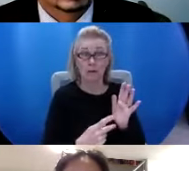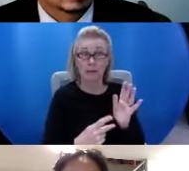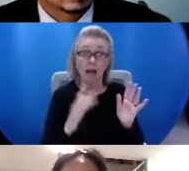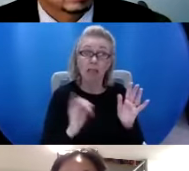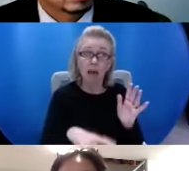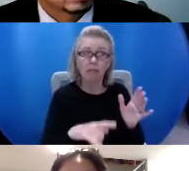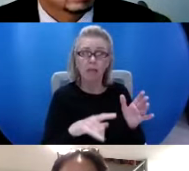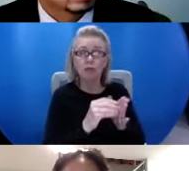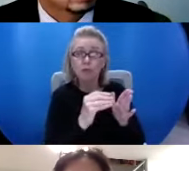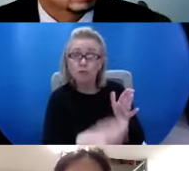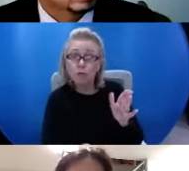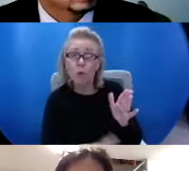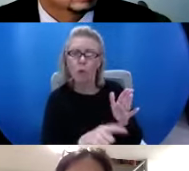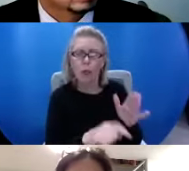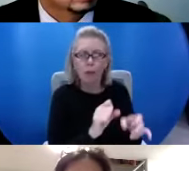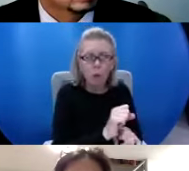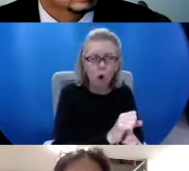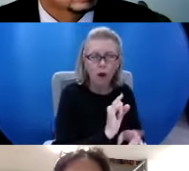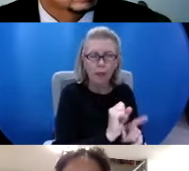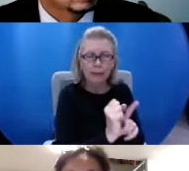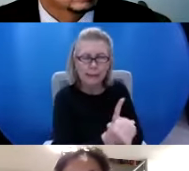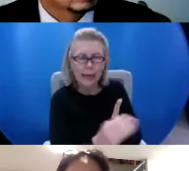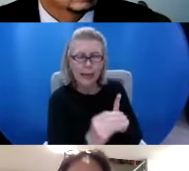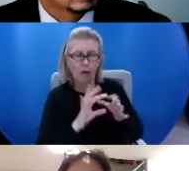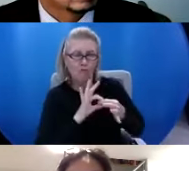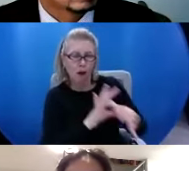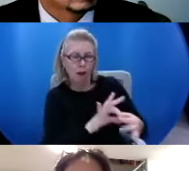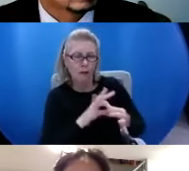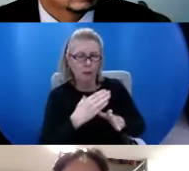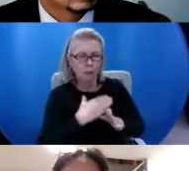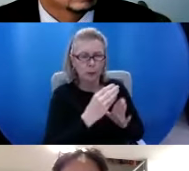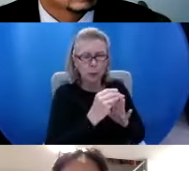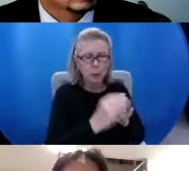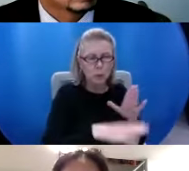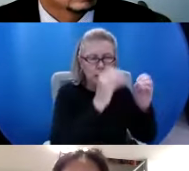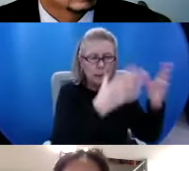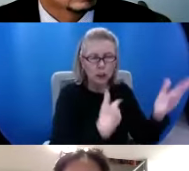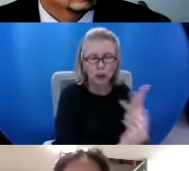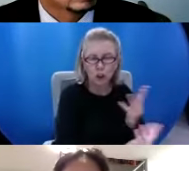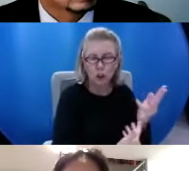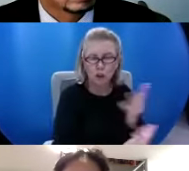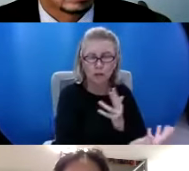between student and teacher. So it—for students, it's not about the quality of the